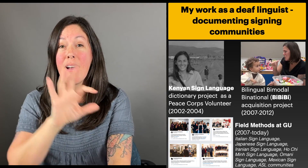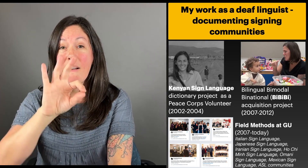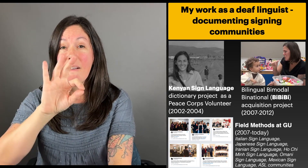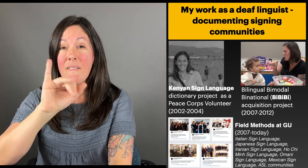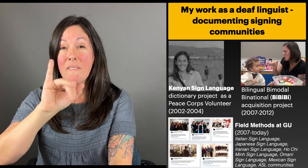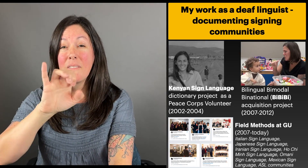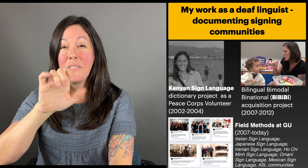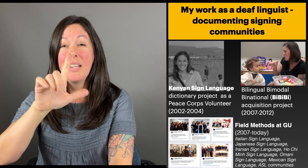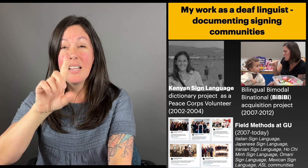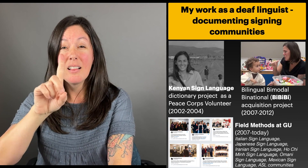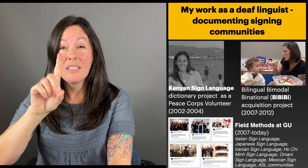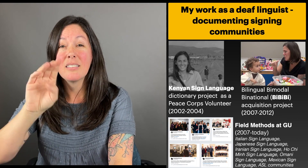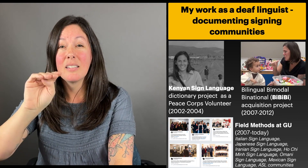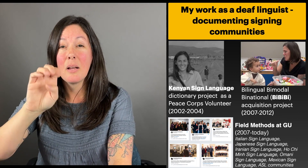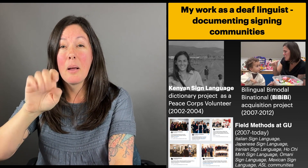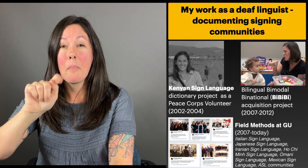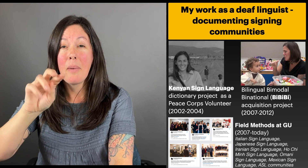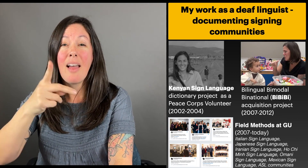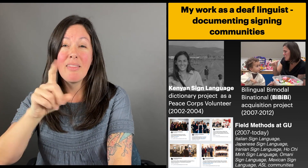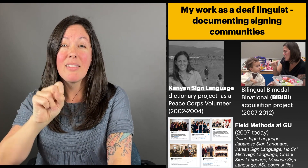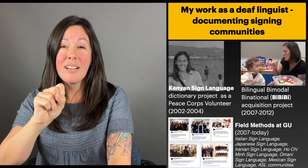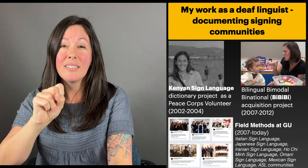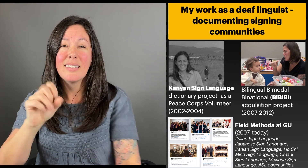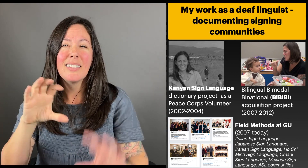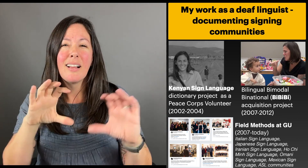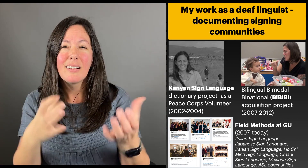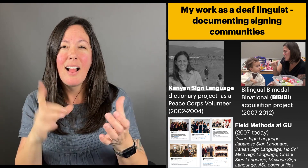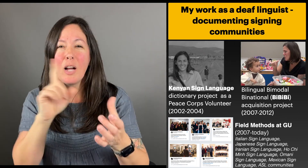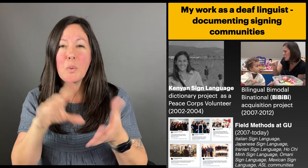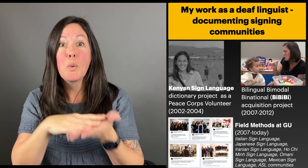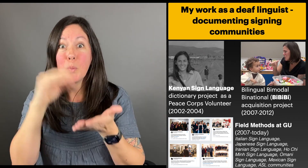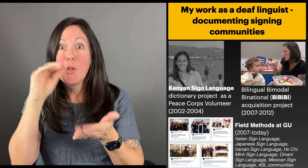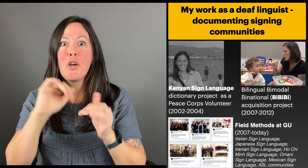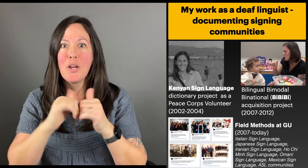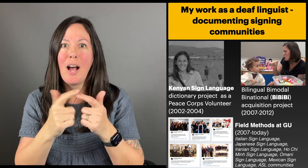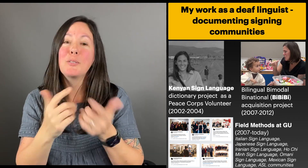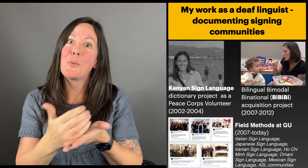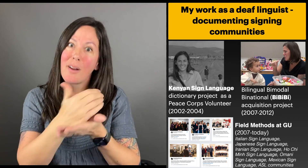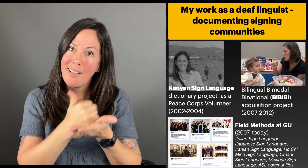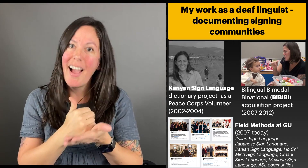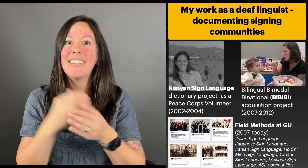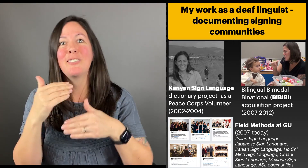children and their parents and then field Methods at